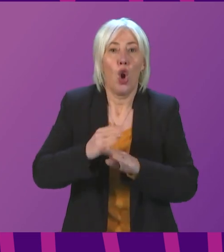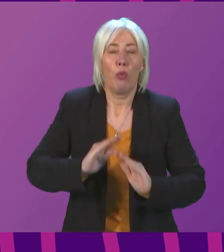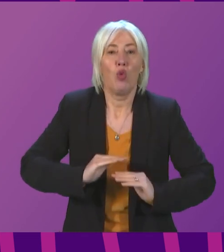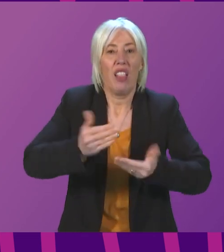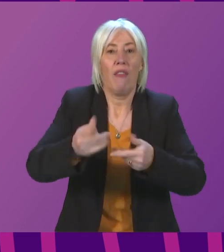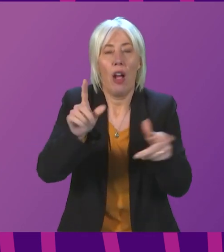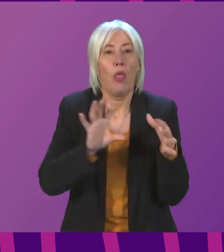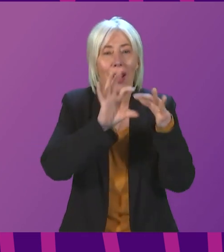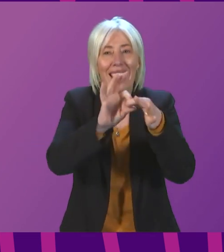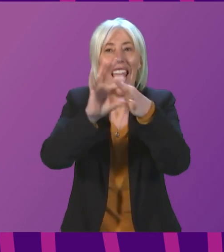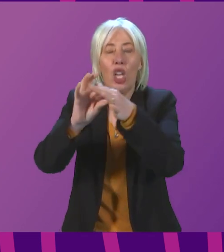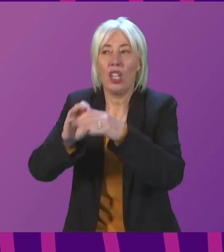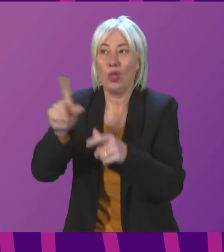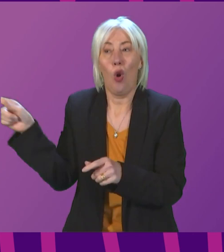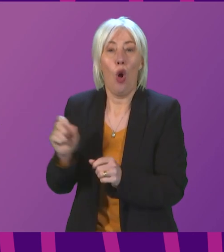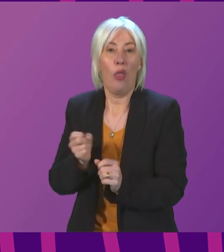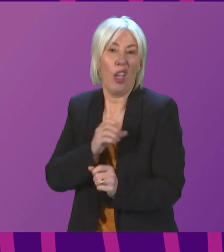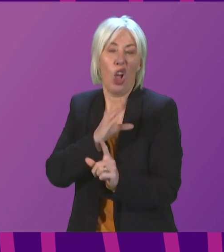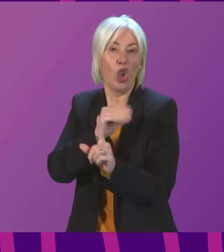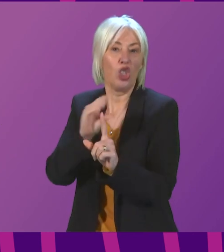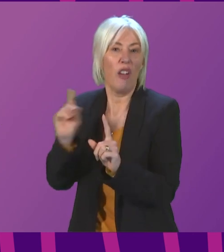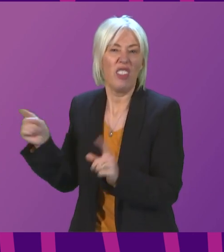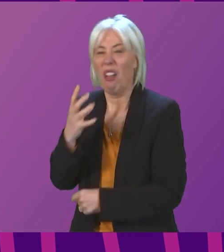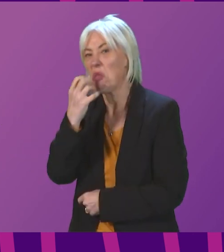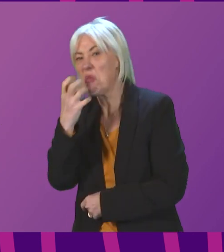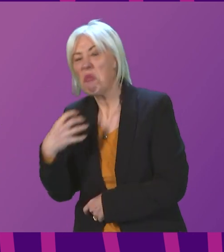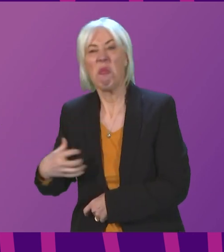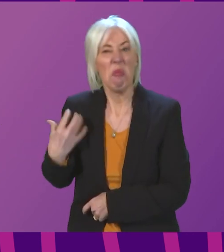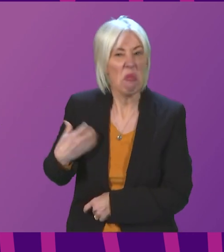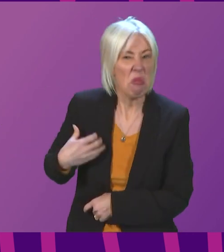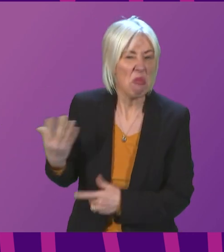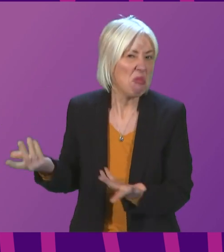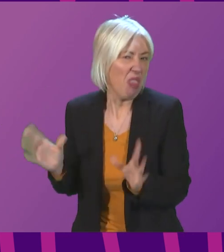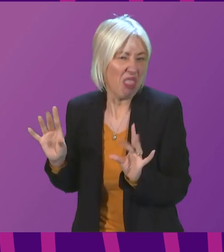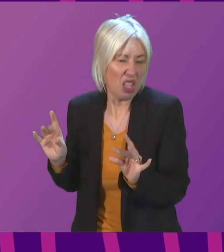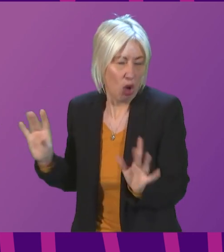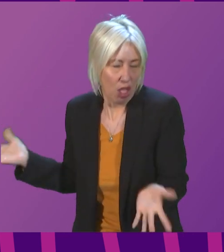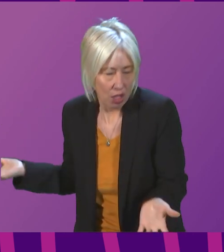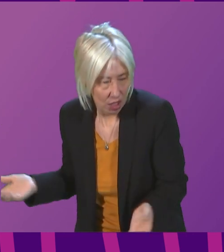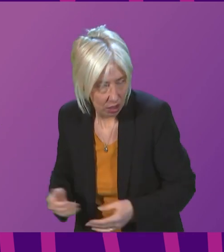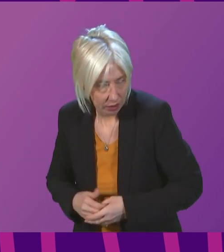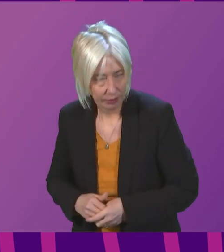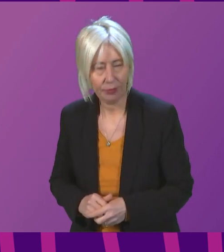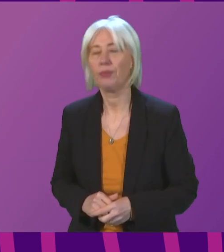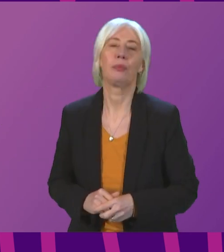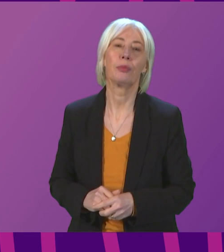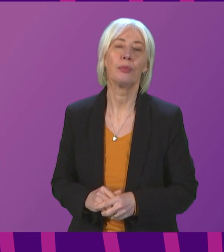while all that the Scottish Conservatives can do is gripe and girn about it.